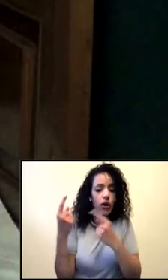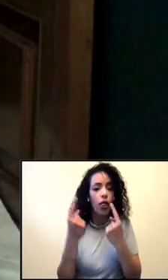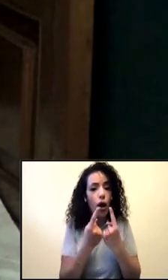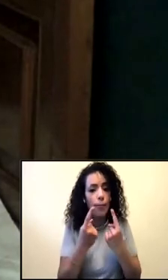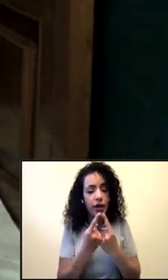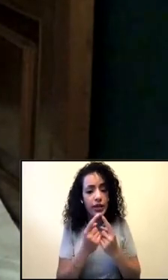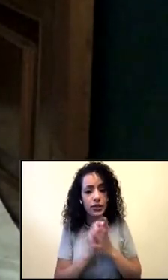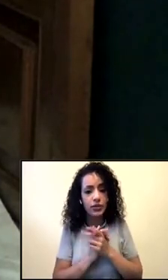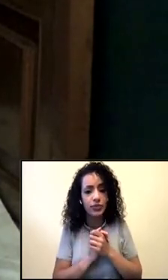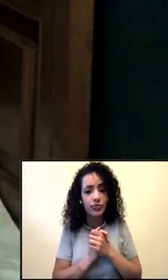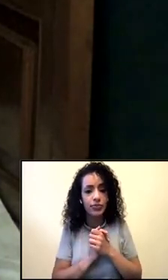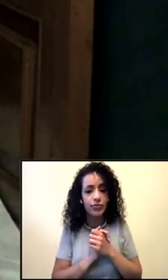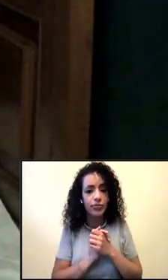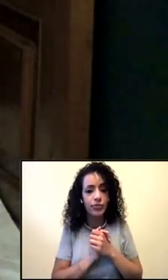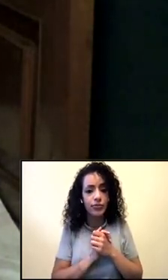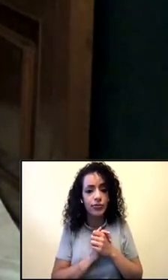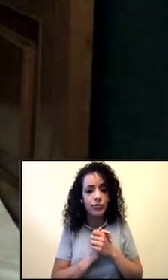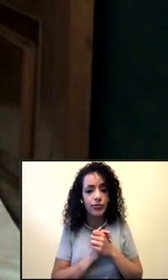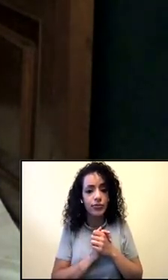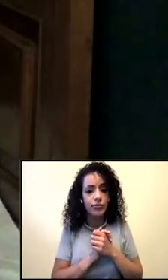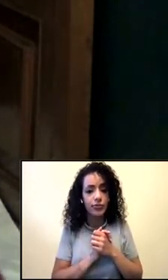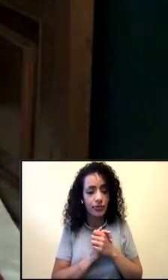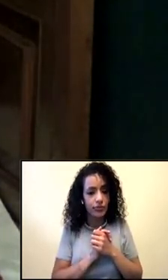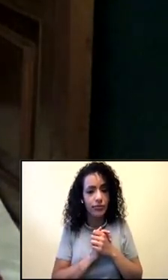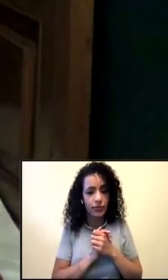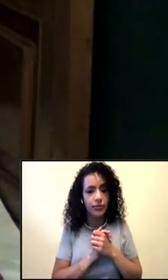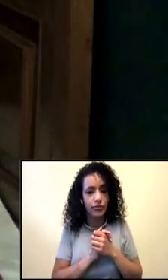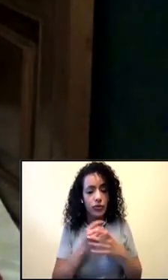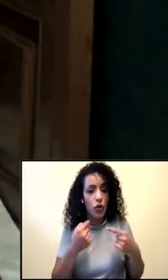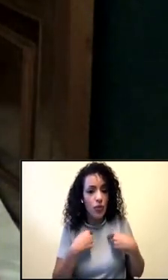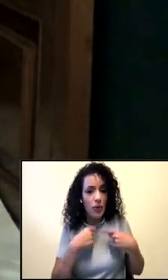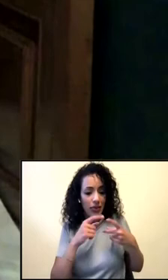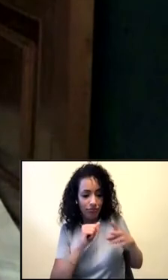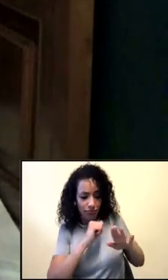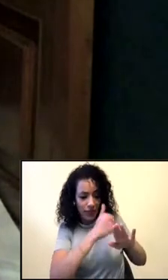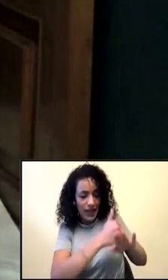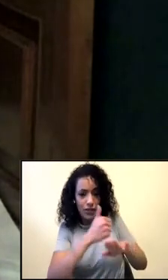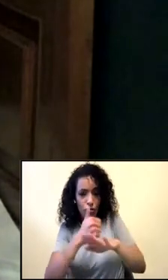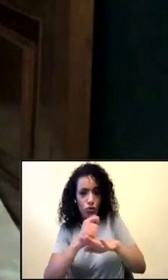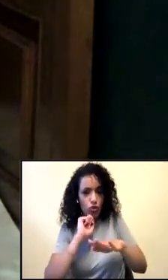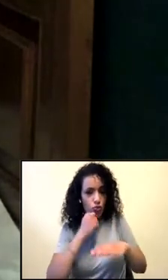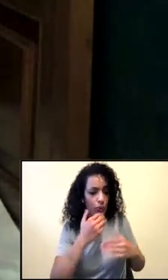I can answer to whether or not the institution is amenable to such an archive. I just know that